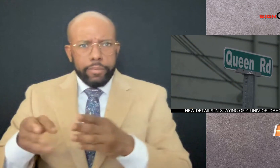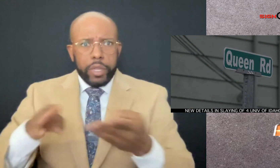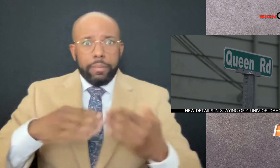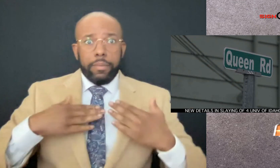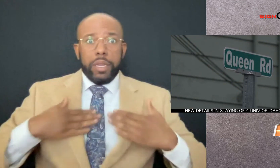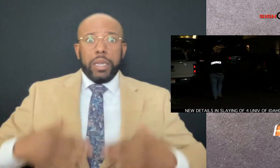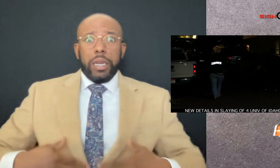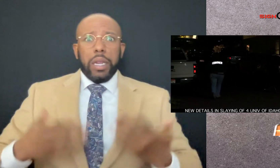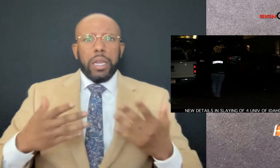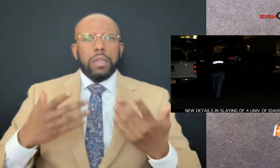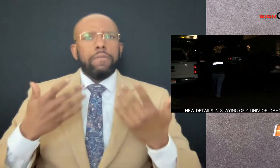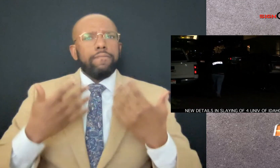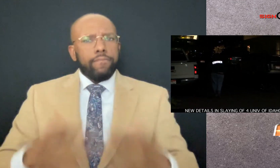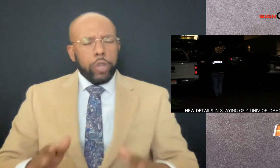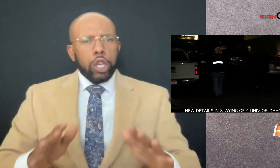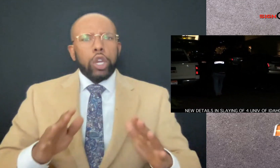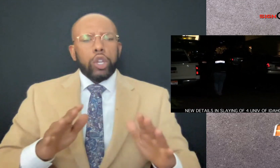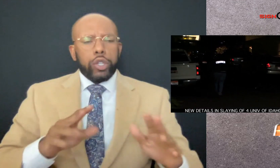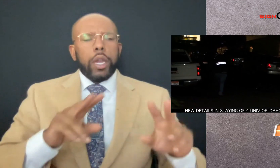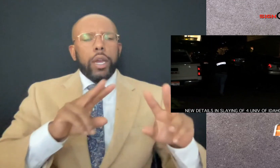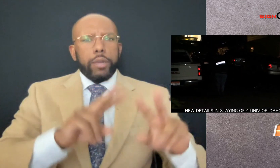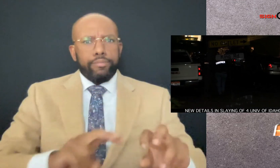Autopsies are being performed on all four victims.